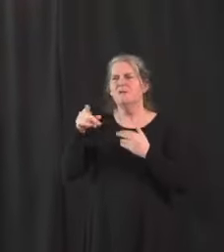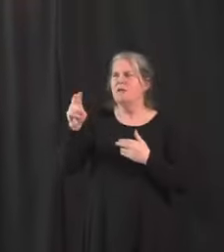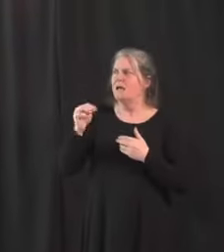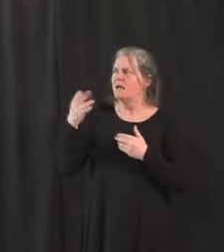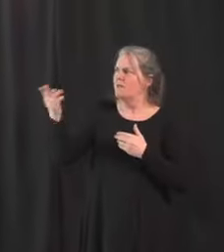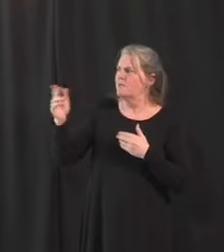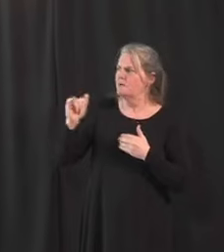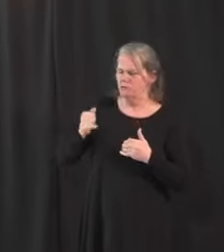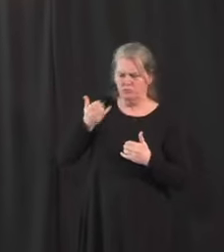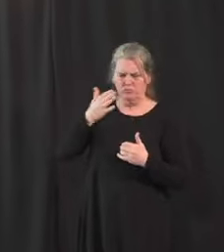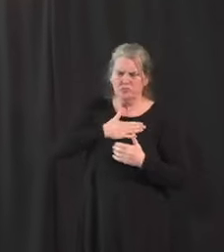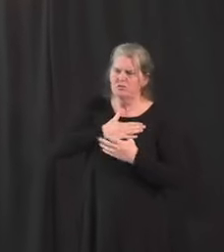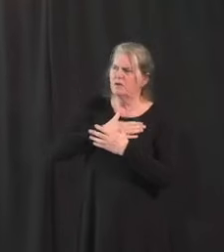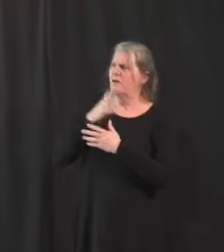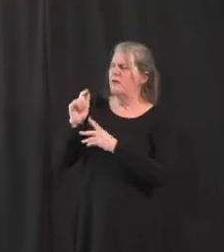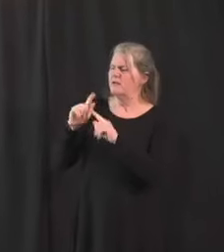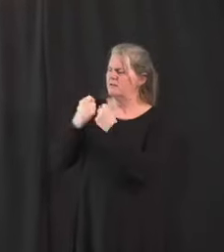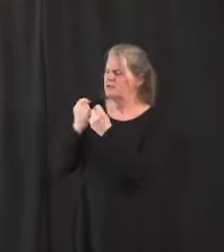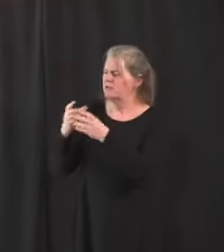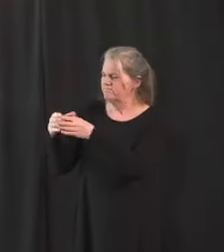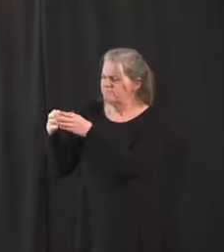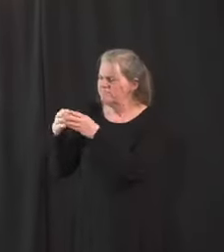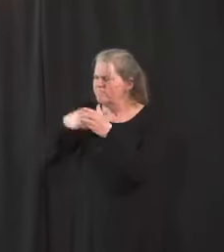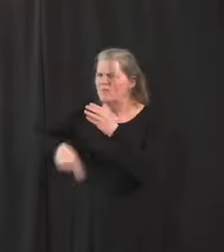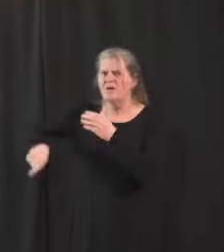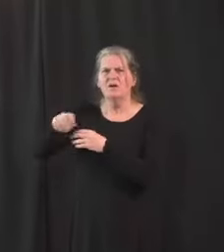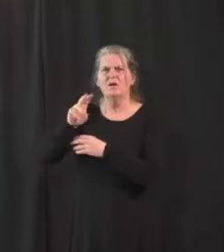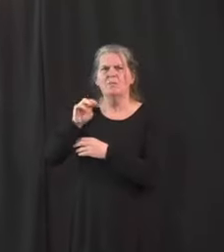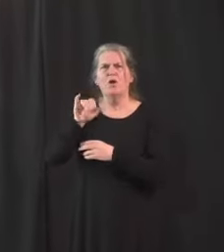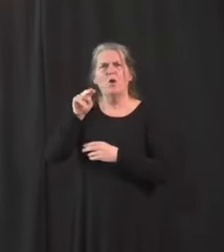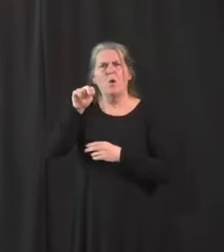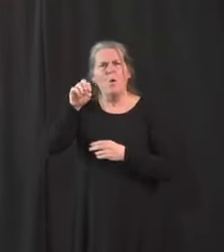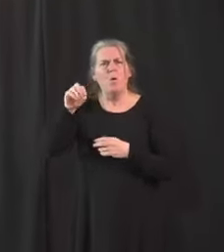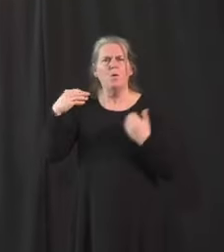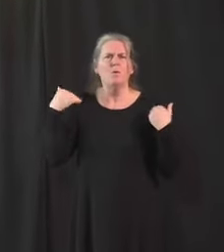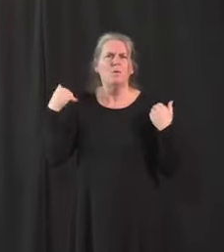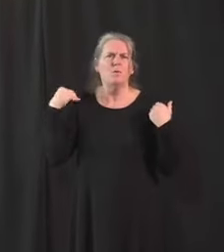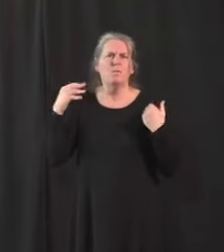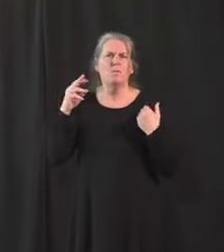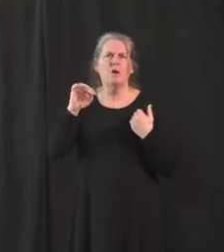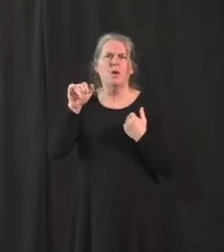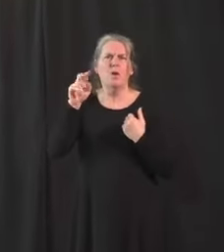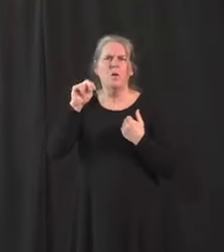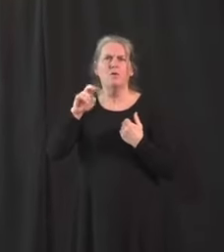IN PARTICULAR MORNEAU, MINISTER MORNEAU, MINISTER JOLY, MINISTER